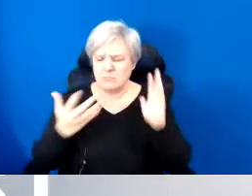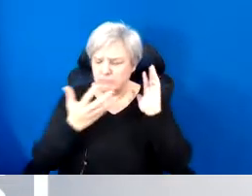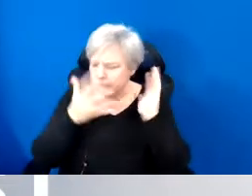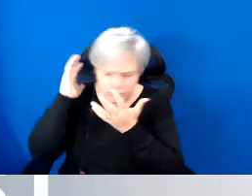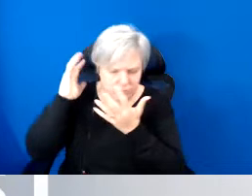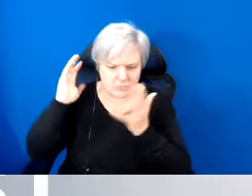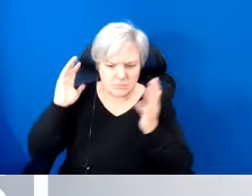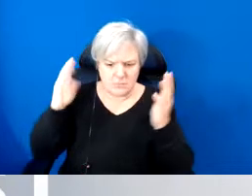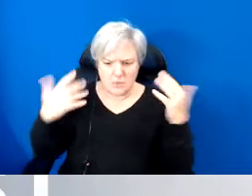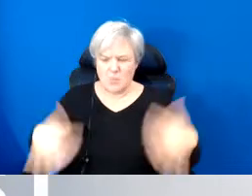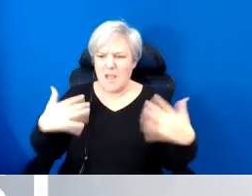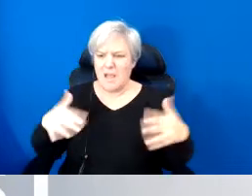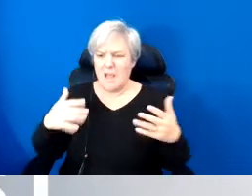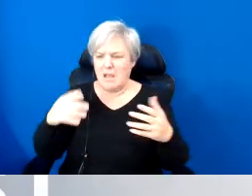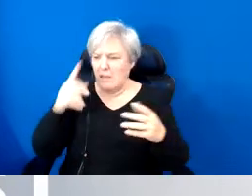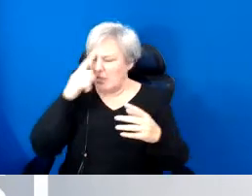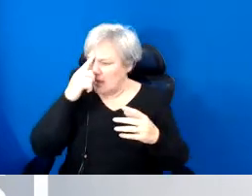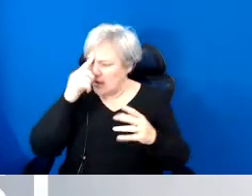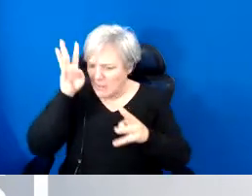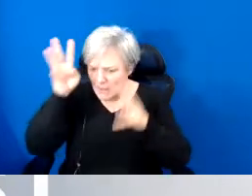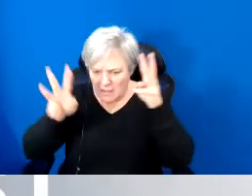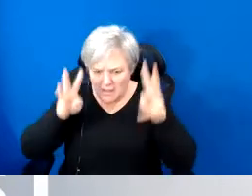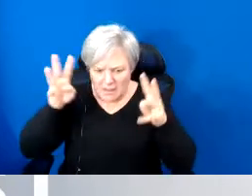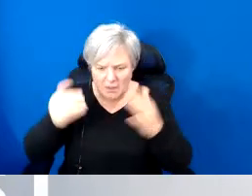or recreate how and what we did.